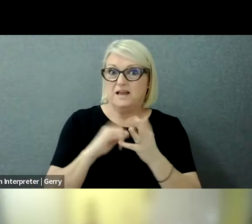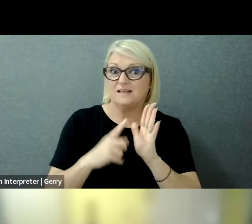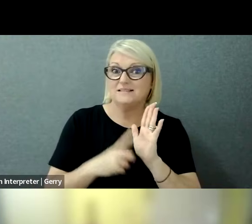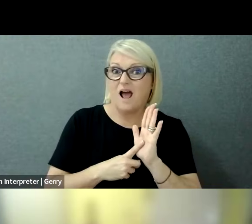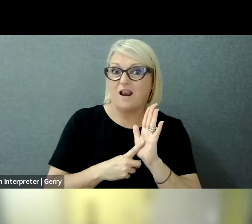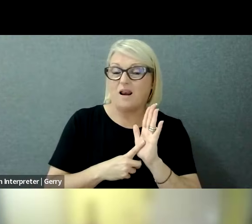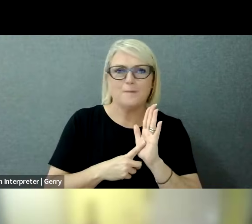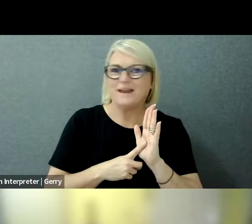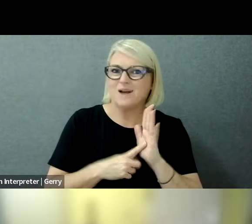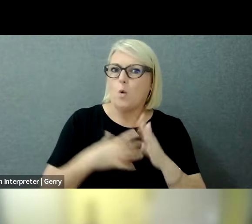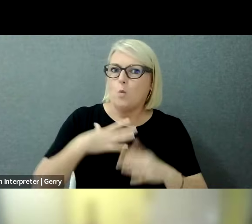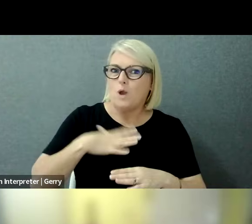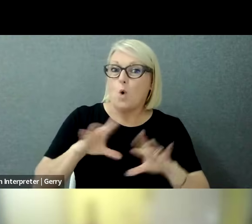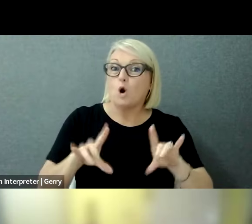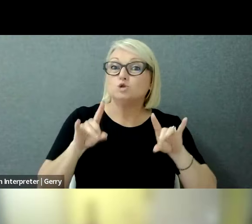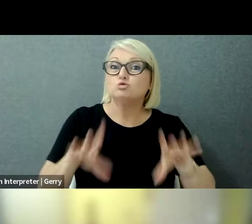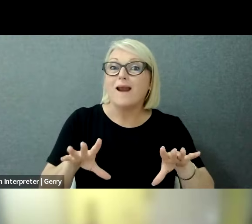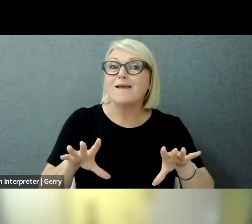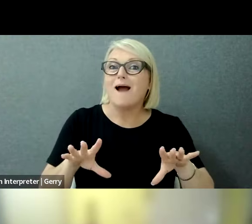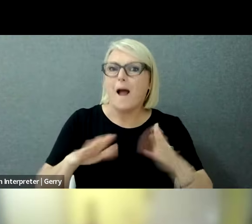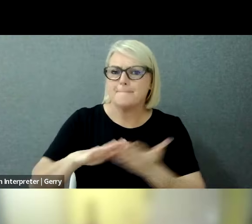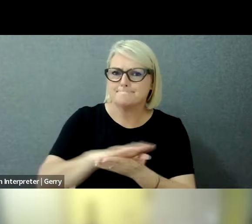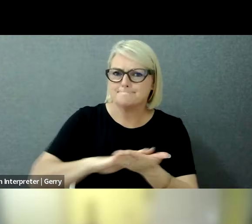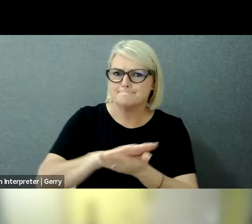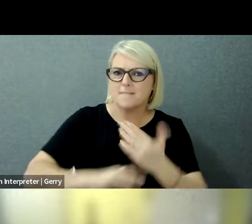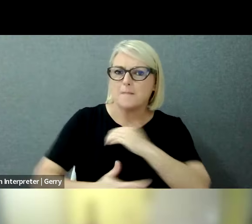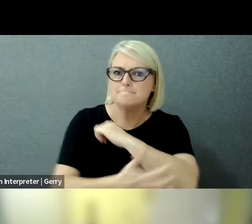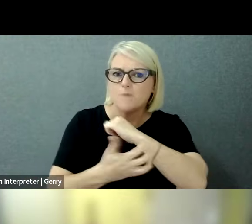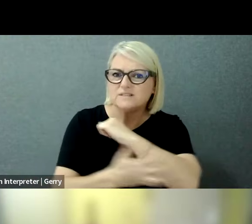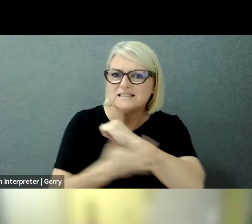from poverty is convening and facilitating these types of conversations and I encourage